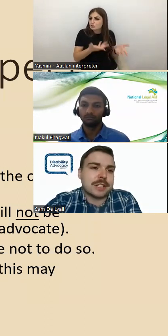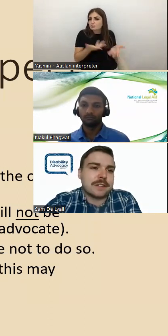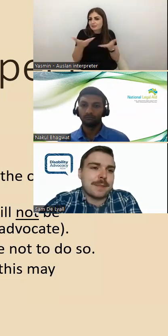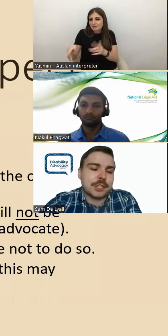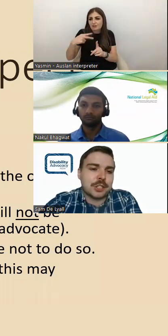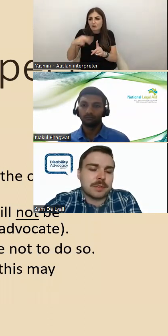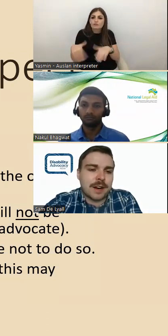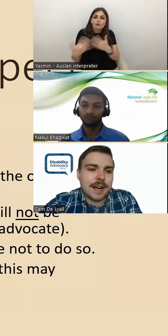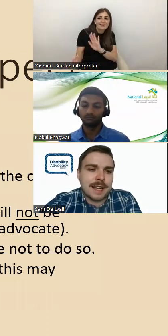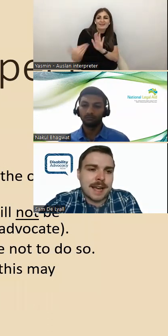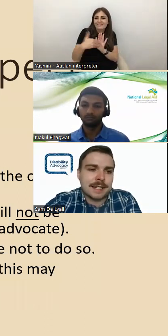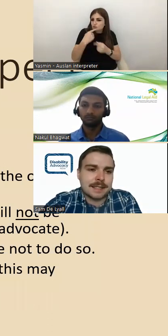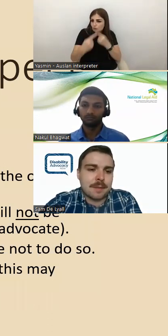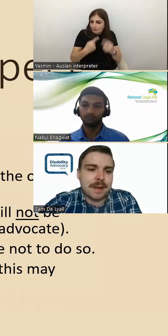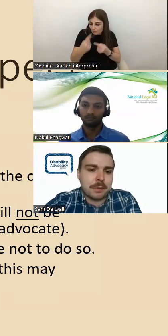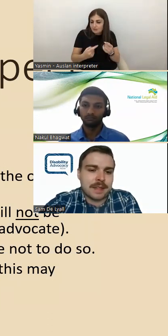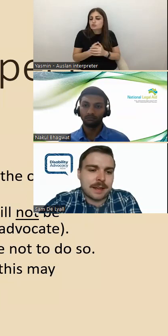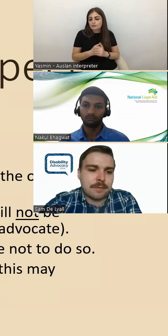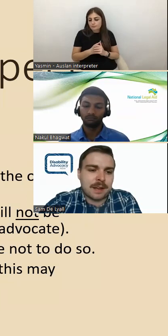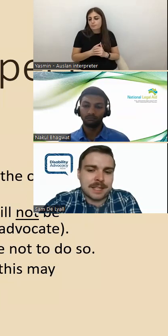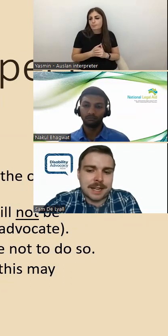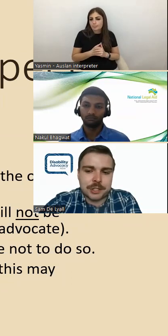information and come back with their recommendation.